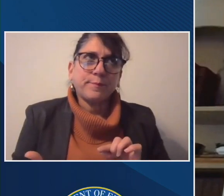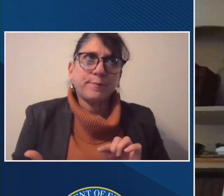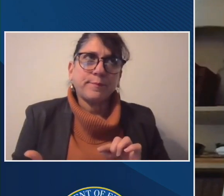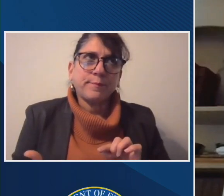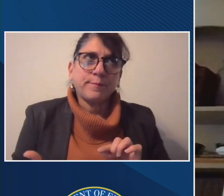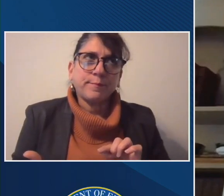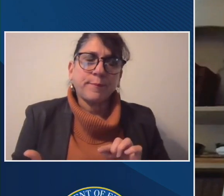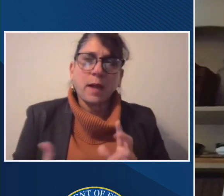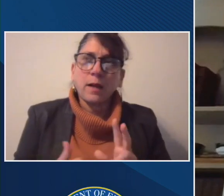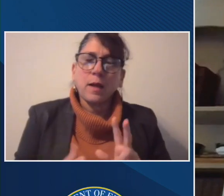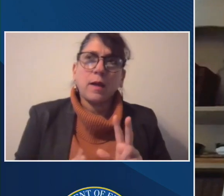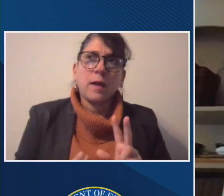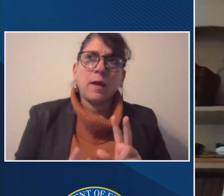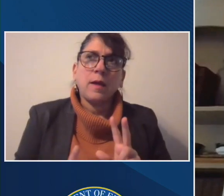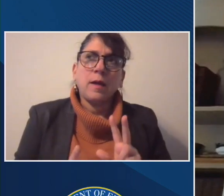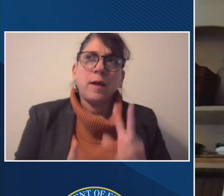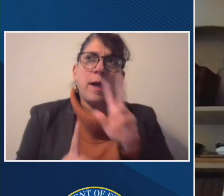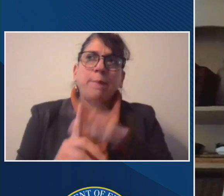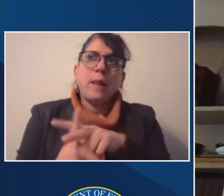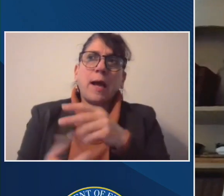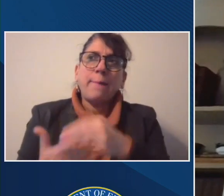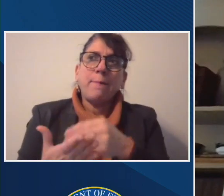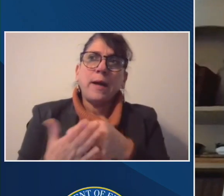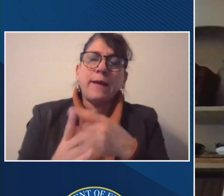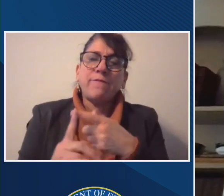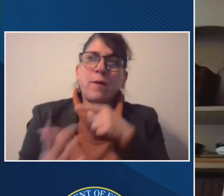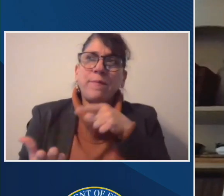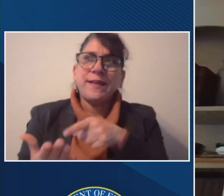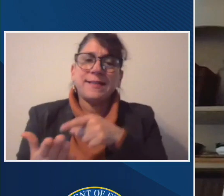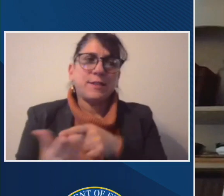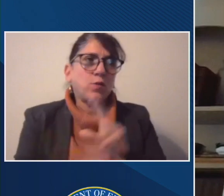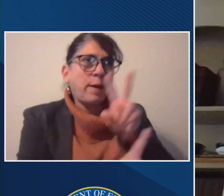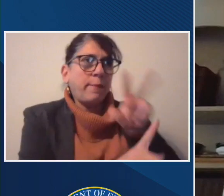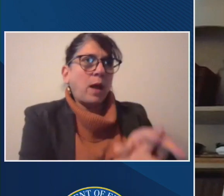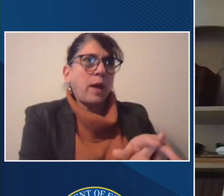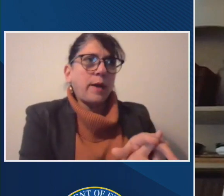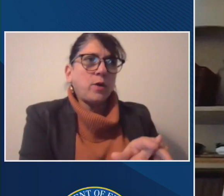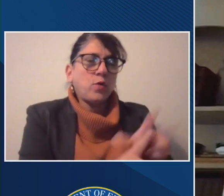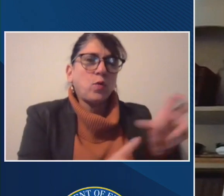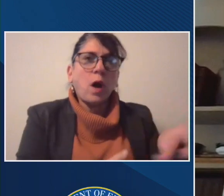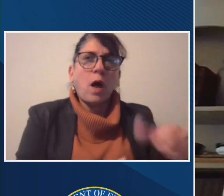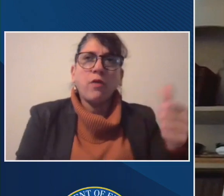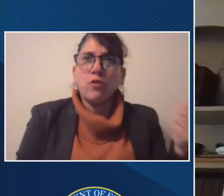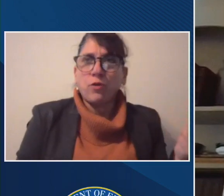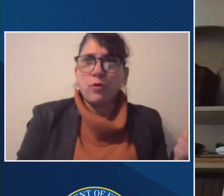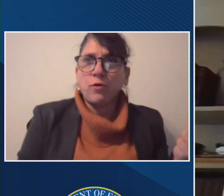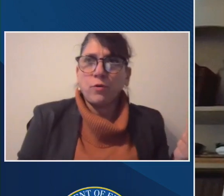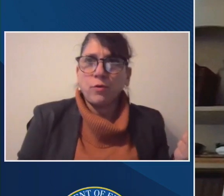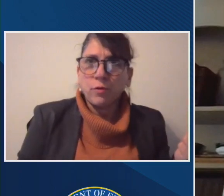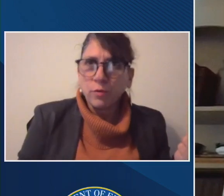money from this to any other expense a